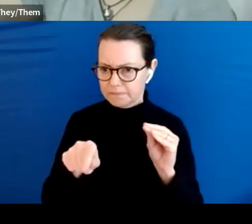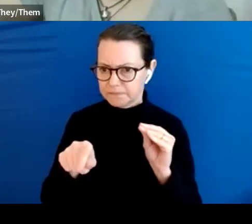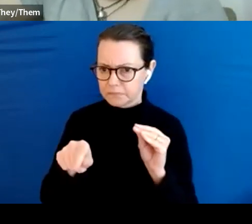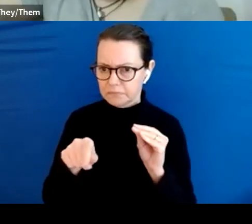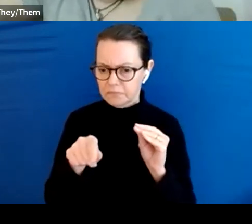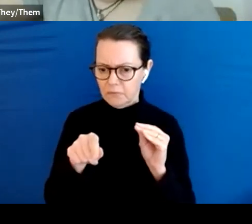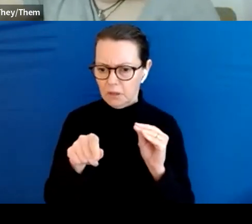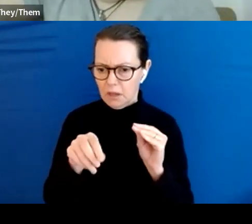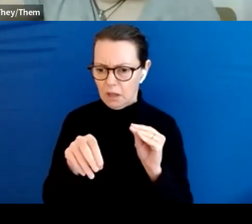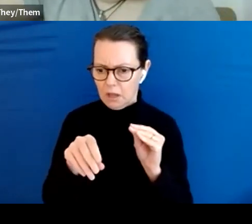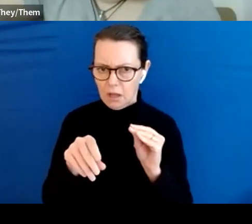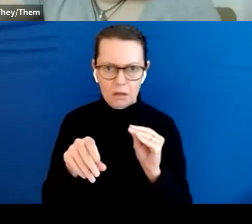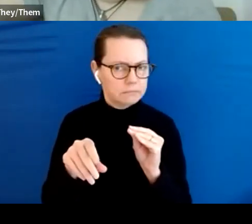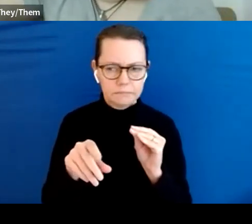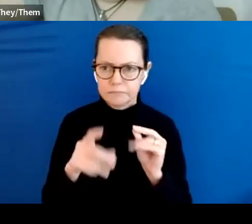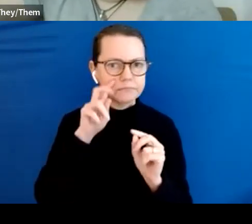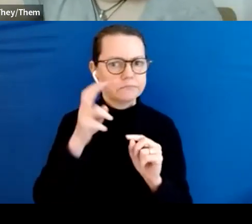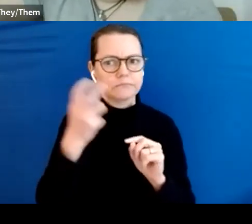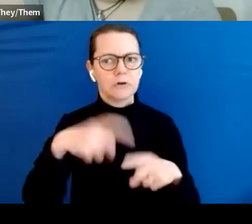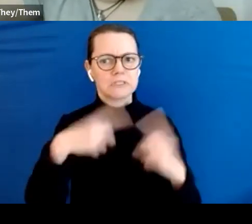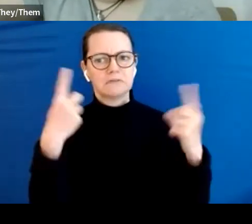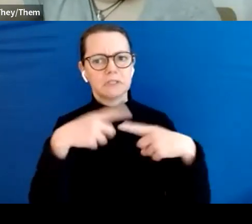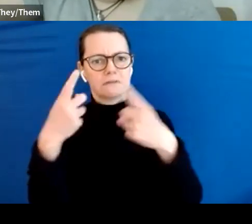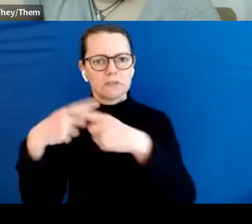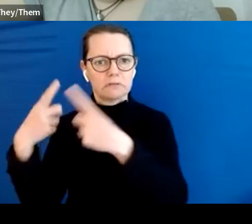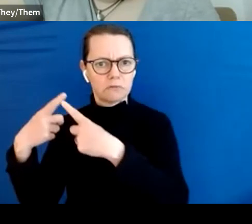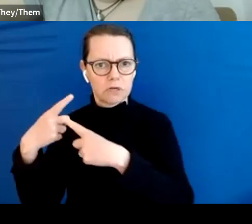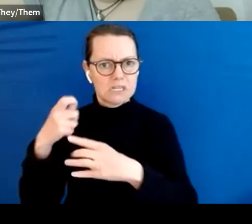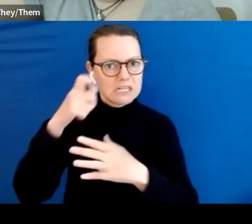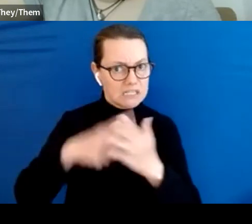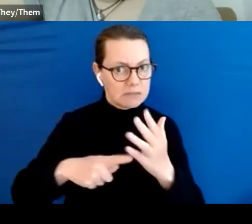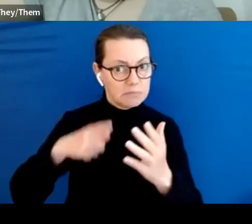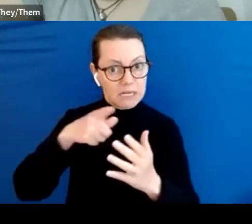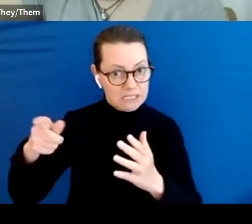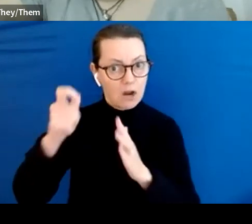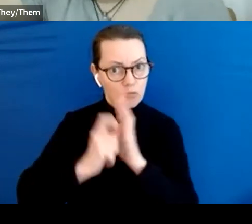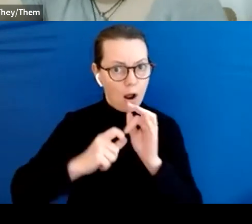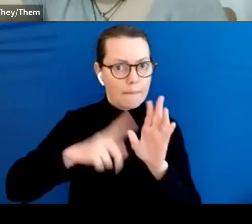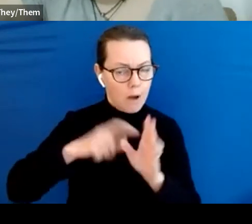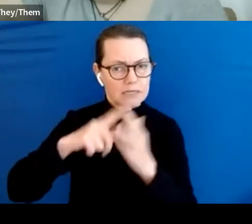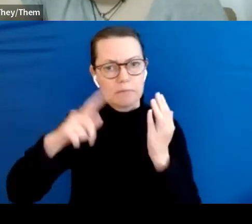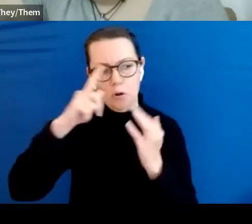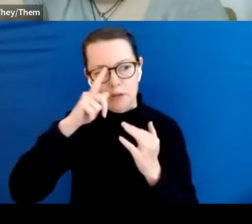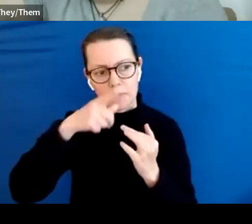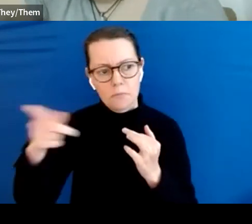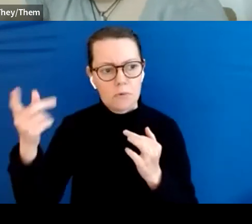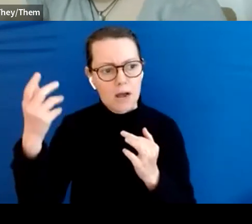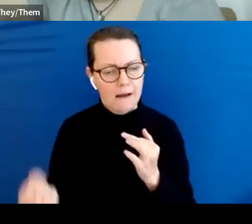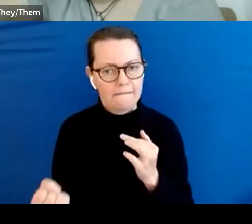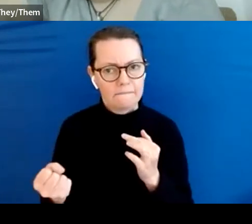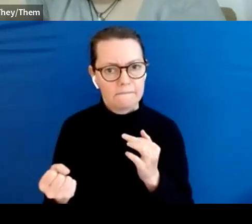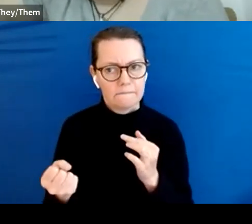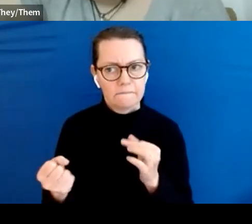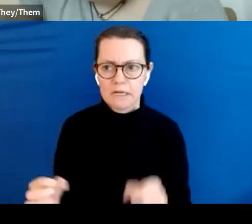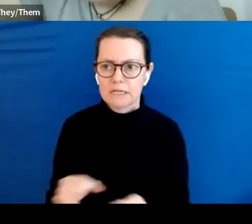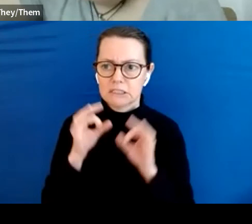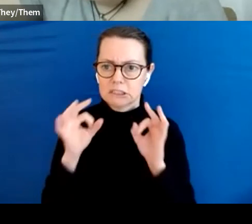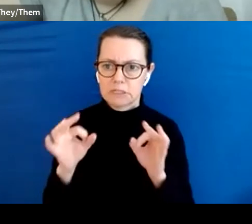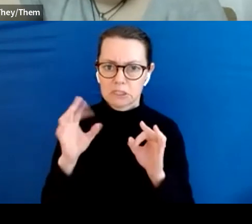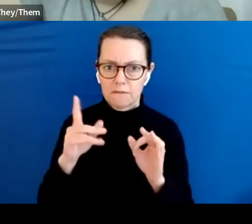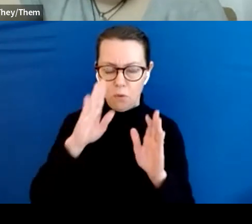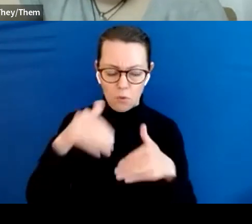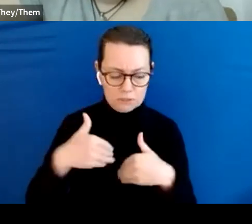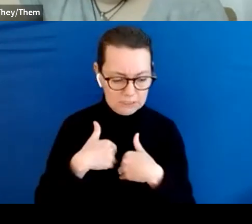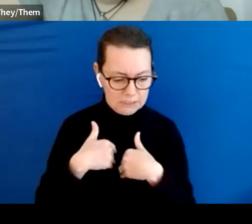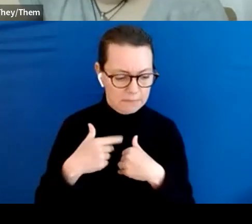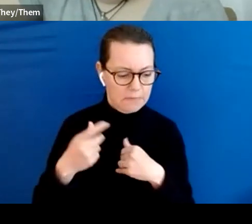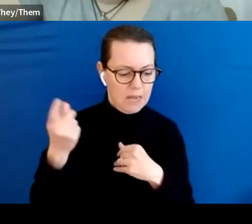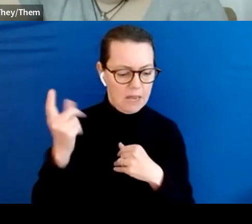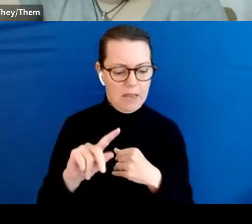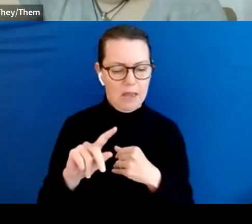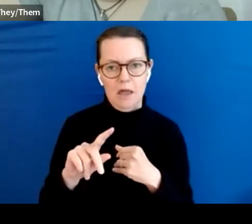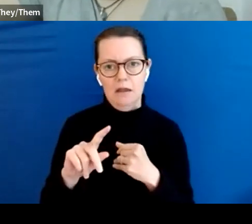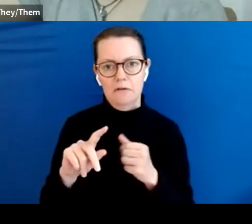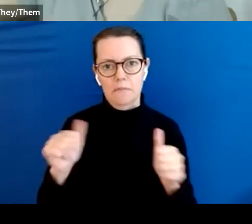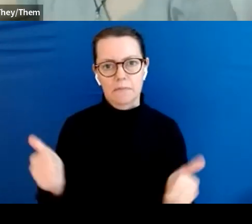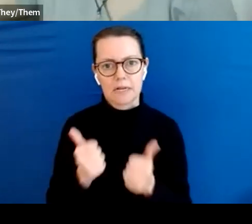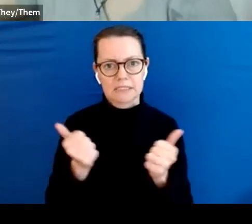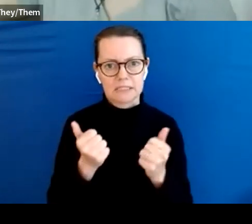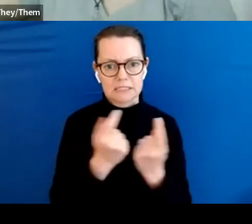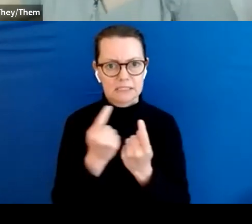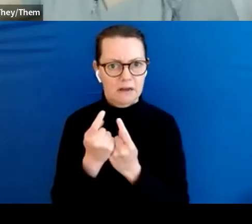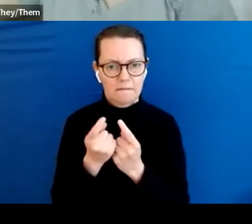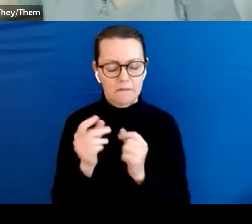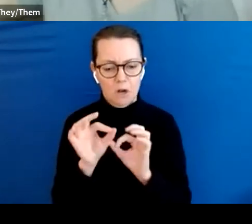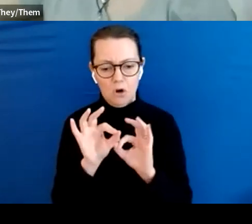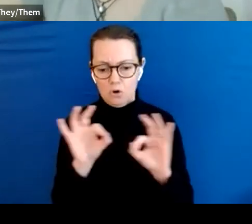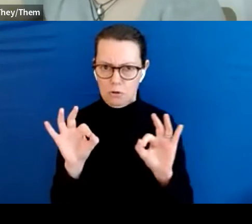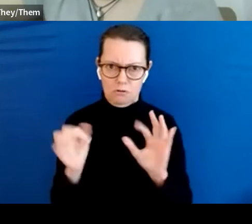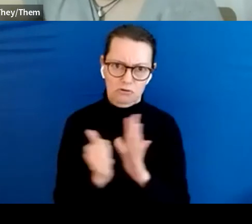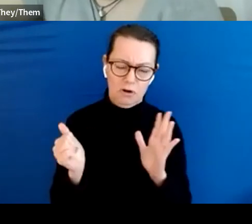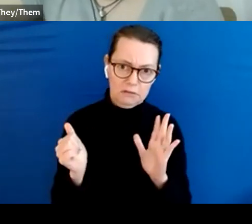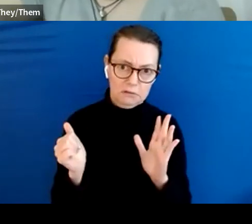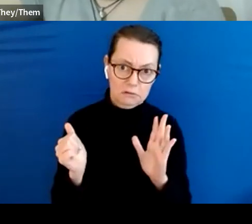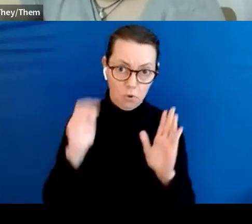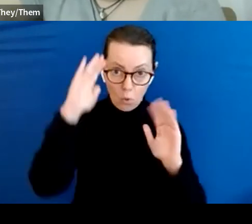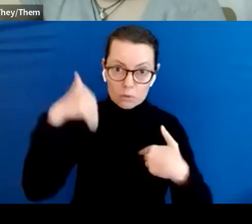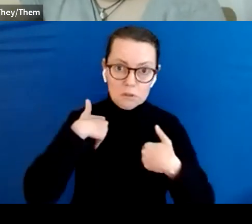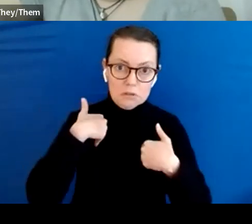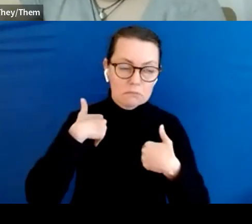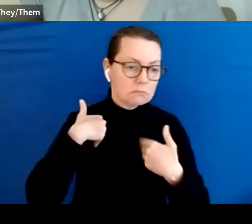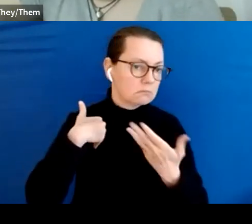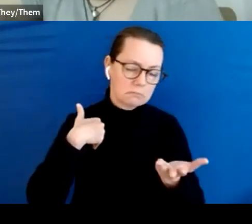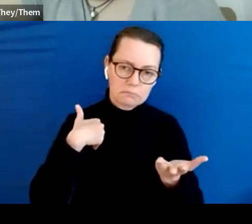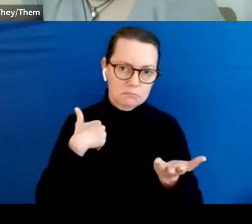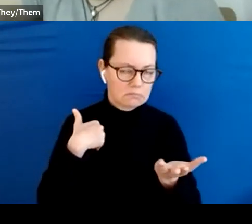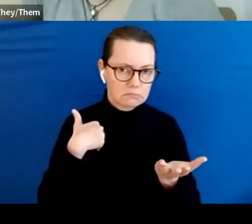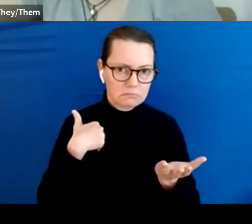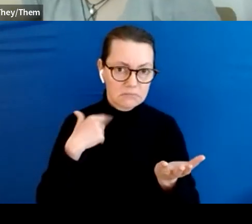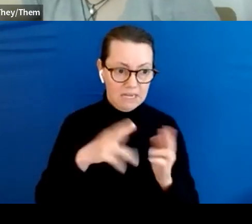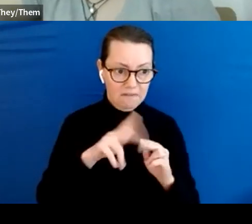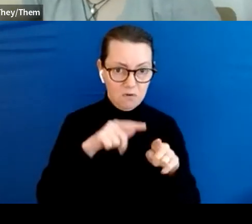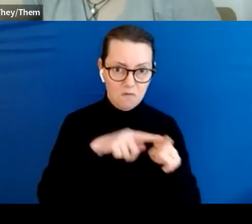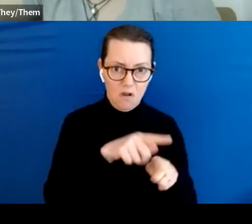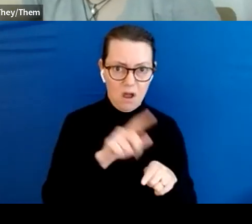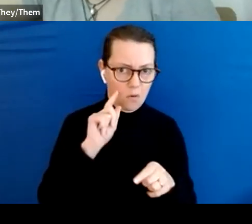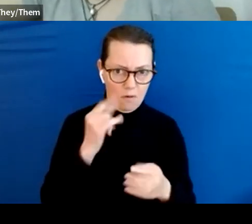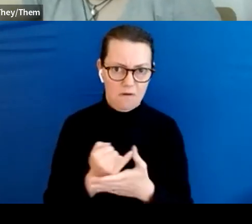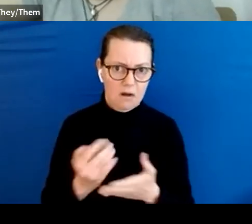Please have source products around this around content that's written by disabled people, especially when it comes to autism based stuff, a lot of this stuff again is not correct, it is out are you setting you up for failure.